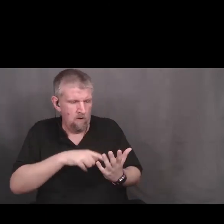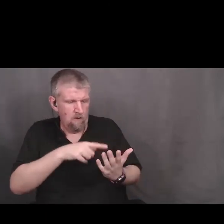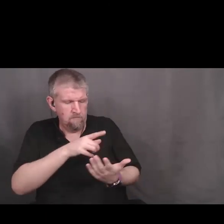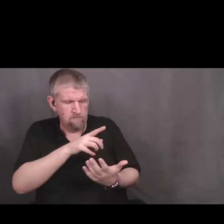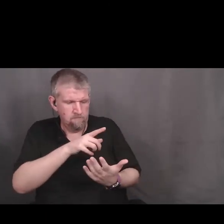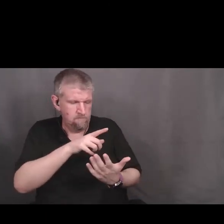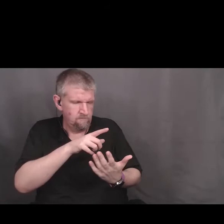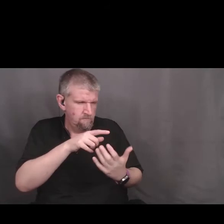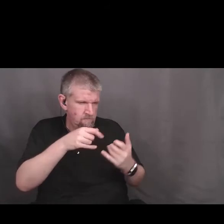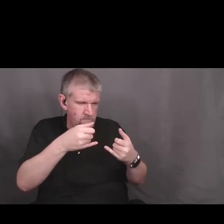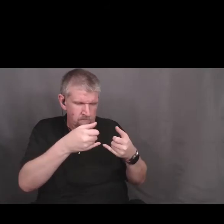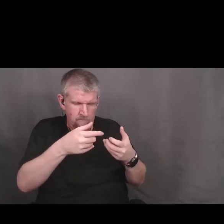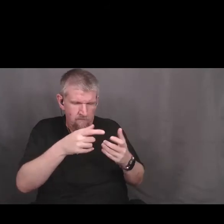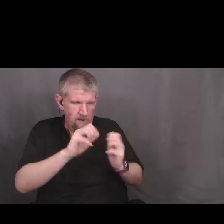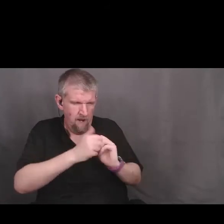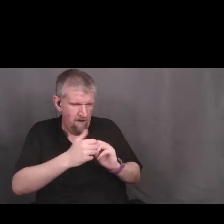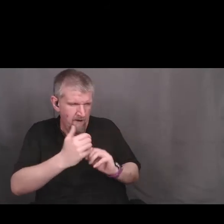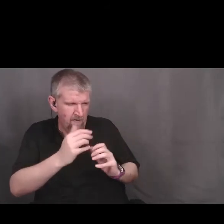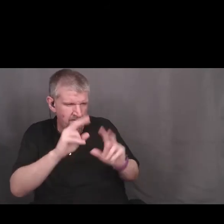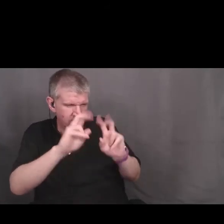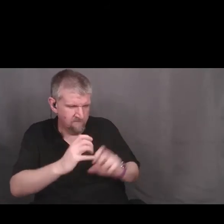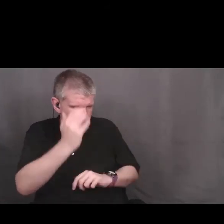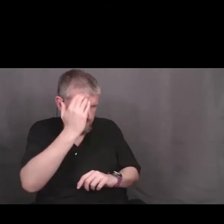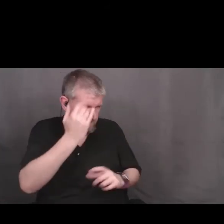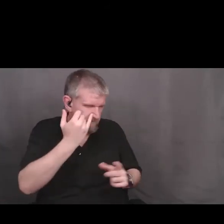is going to be assessed in the case,